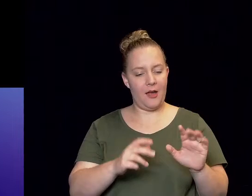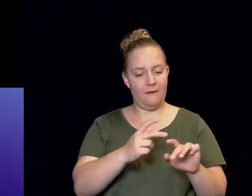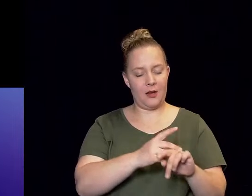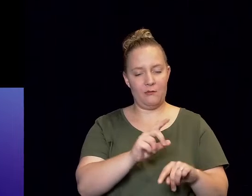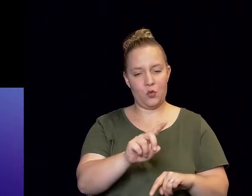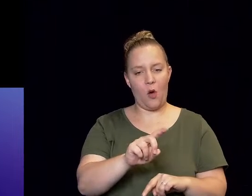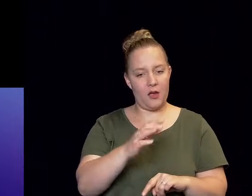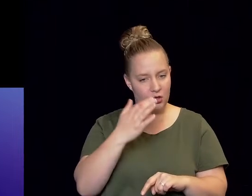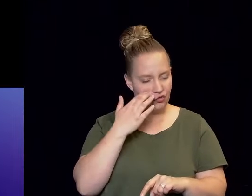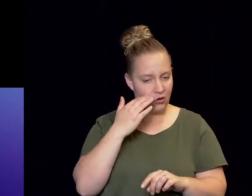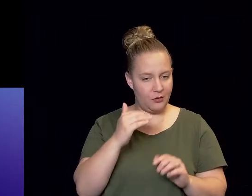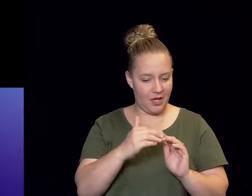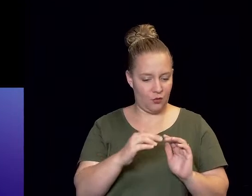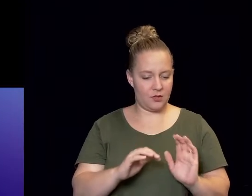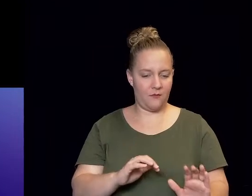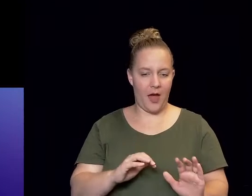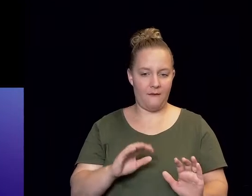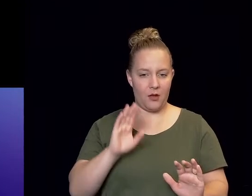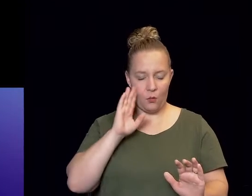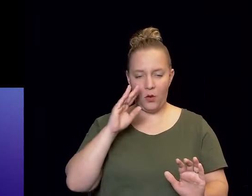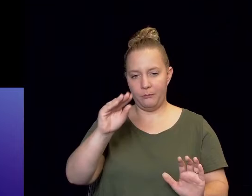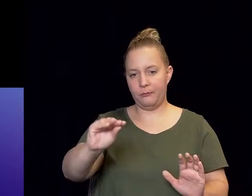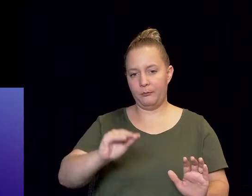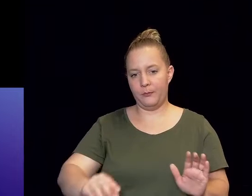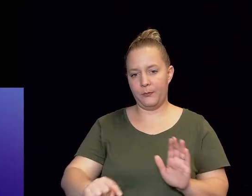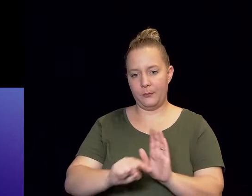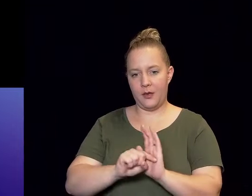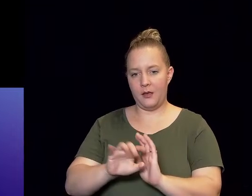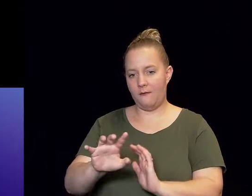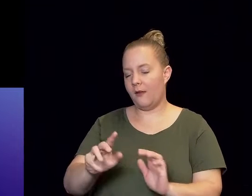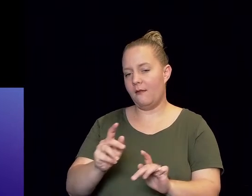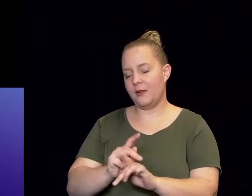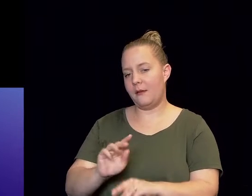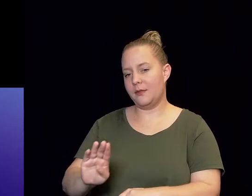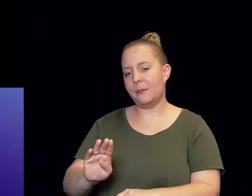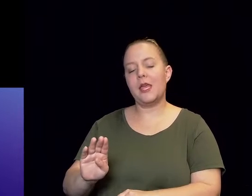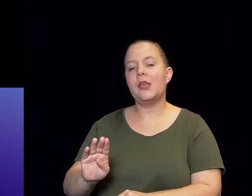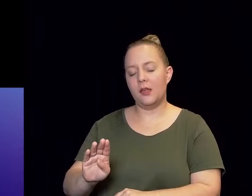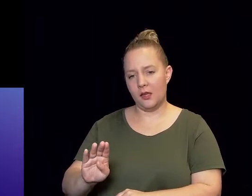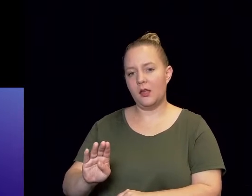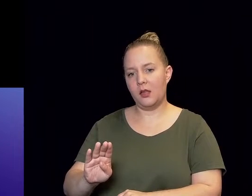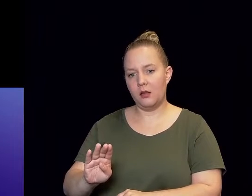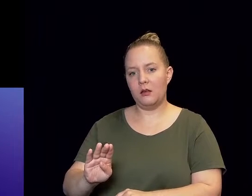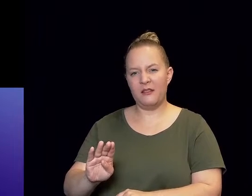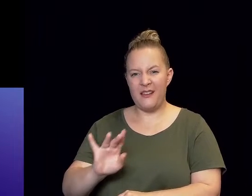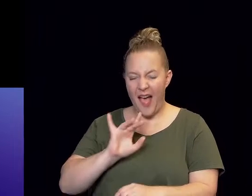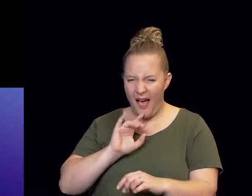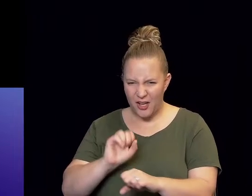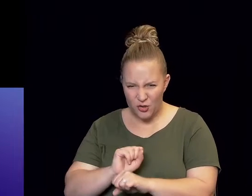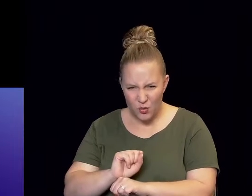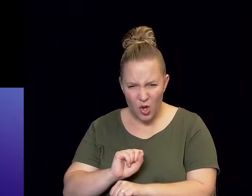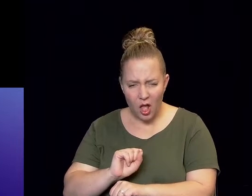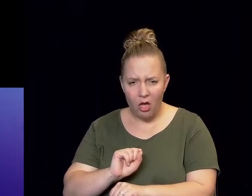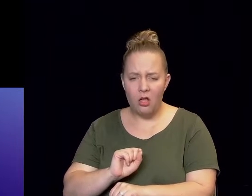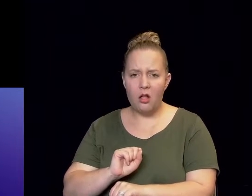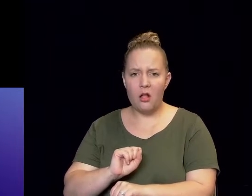know is 5. We'll bring down our minus sign. And then, 5 times b there's no actual real operation that